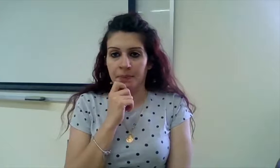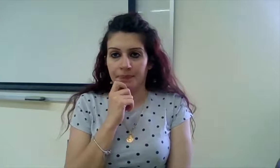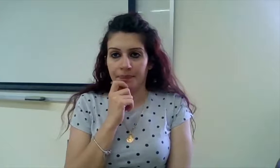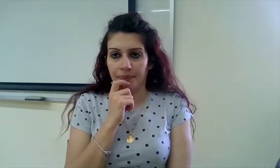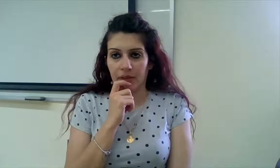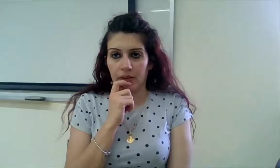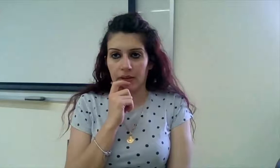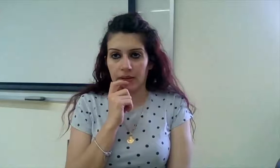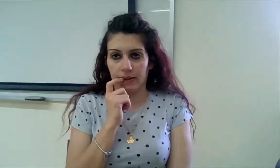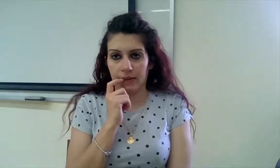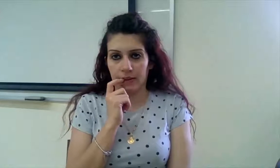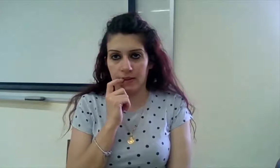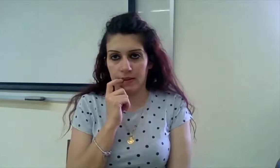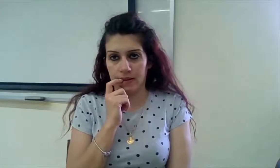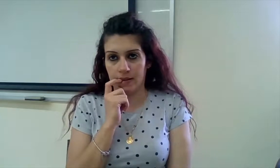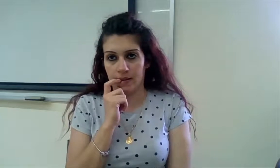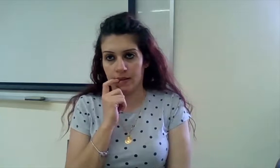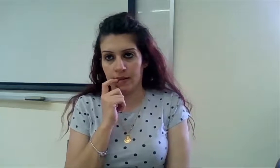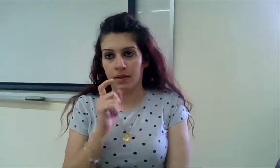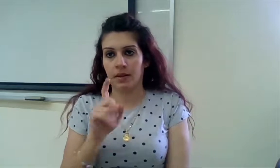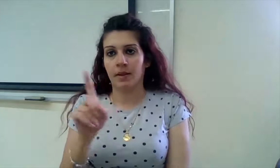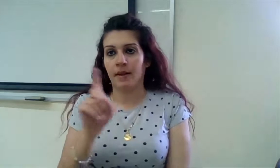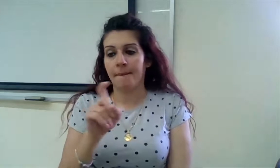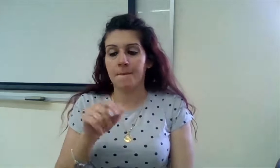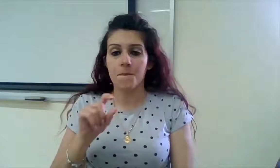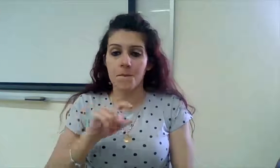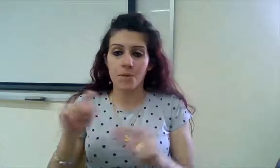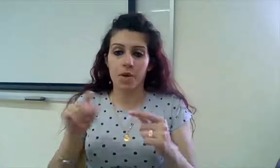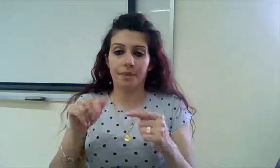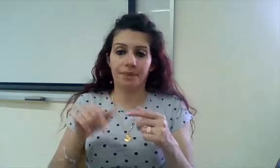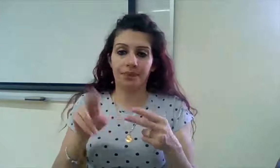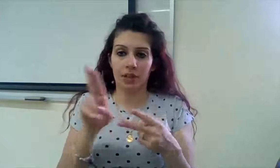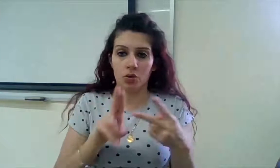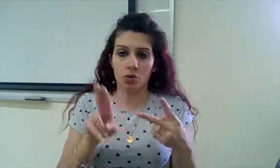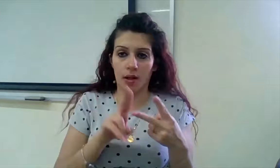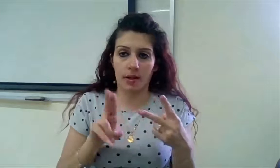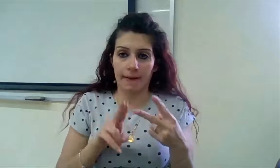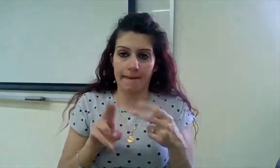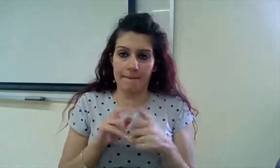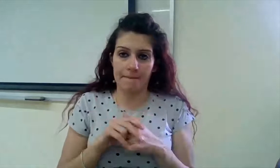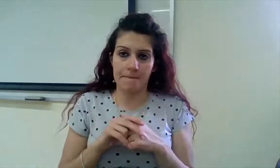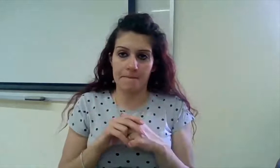sure what if you think otherwise but personally from our experience I do